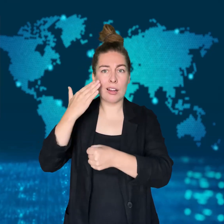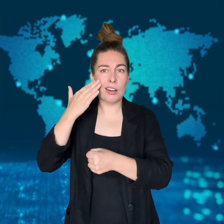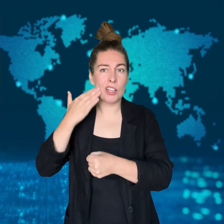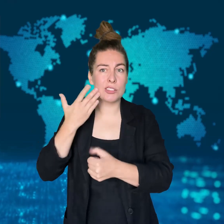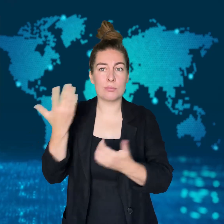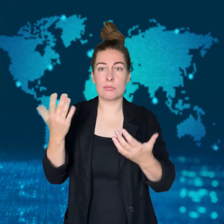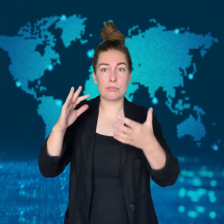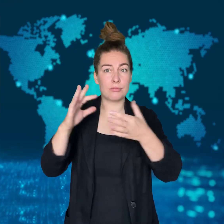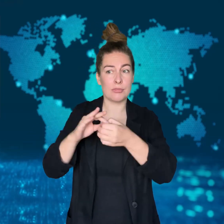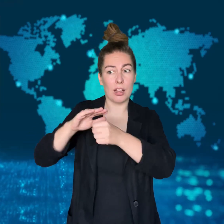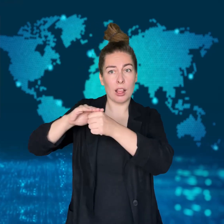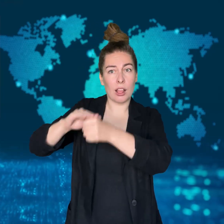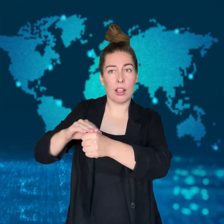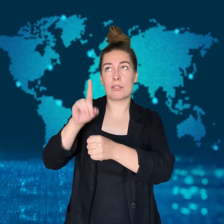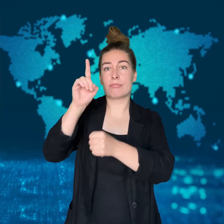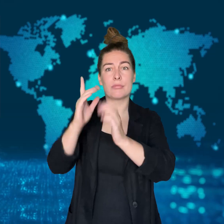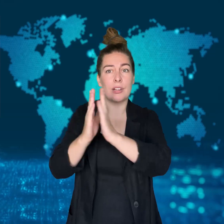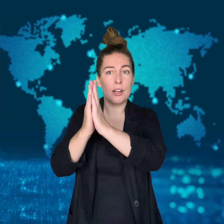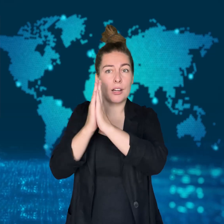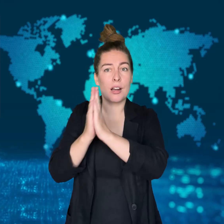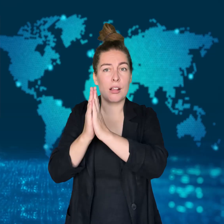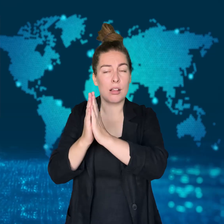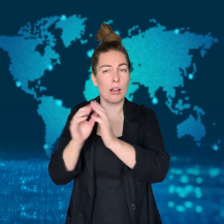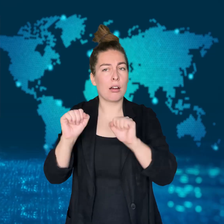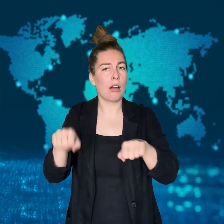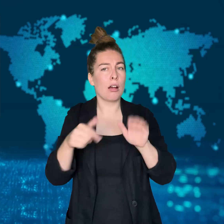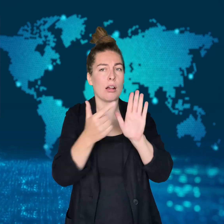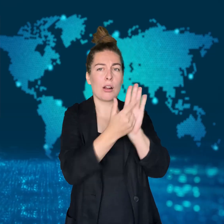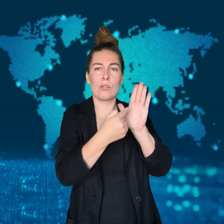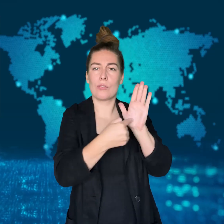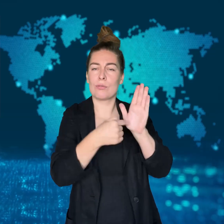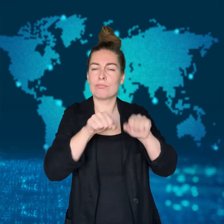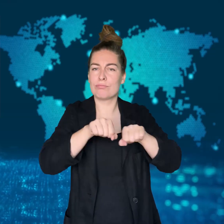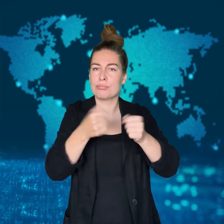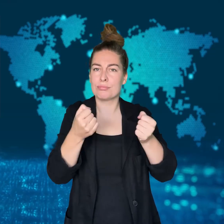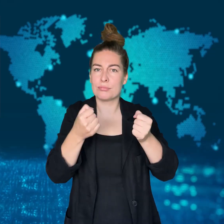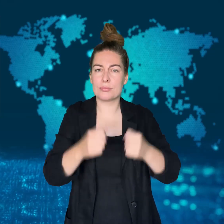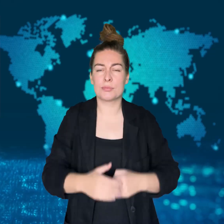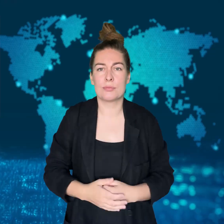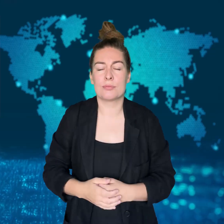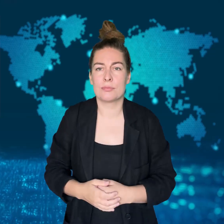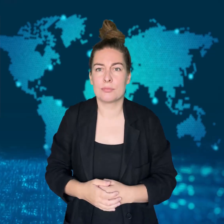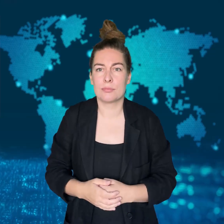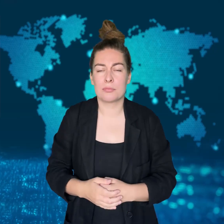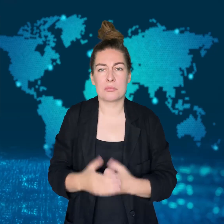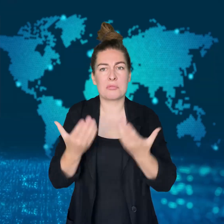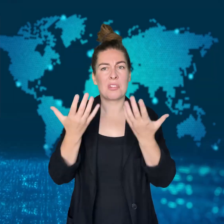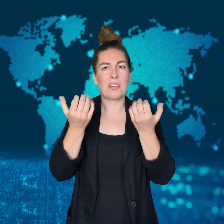Several groups have condemned the performance.